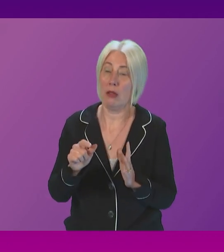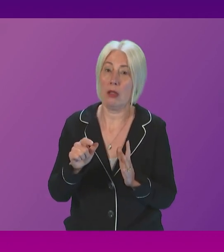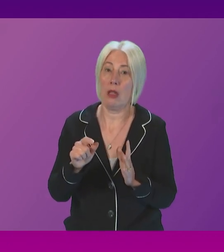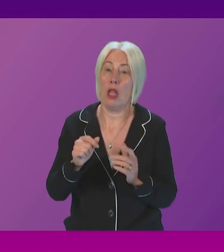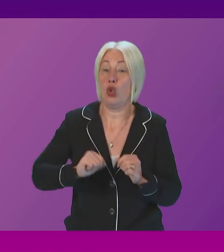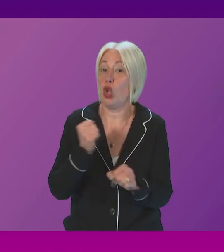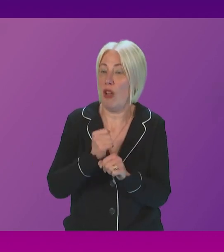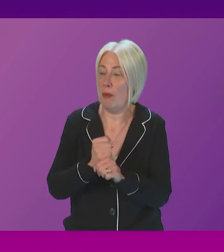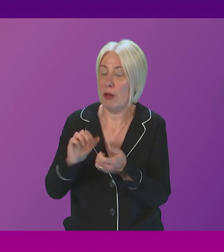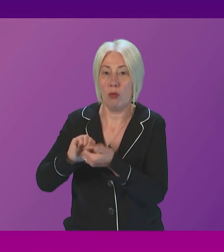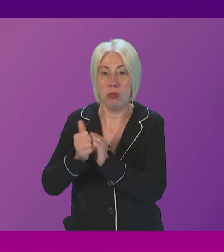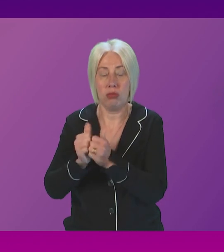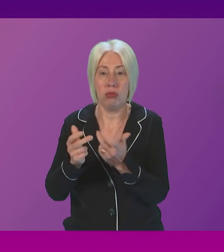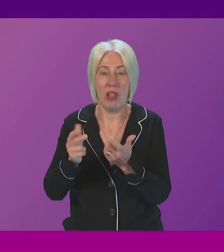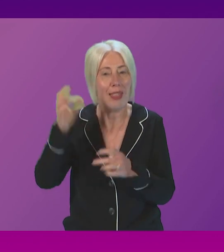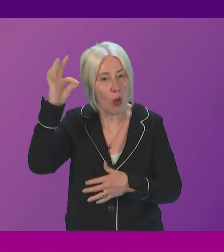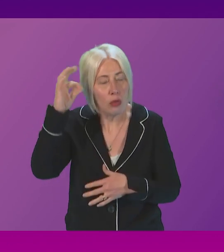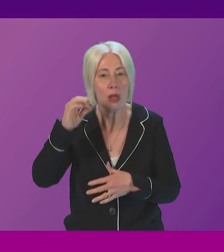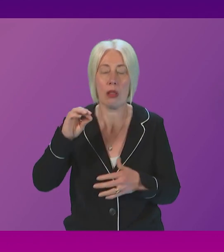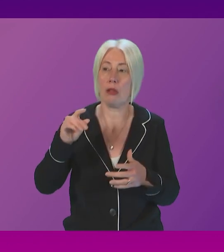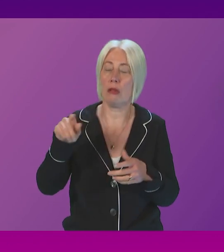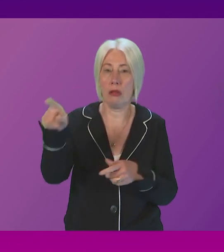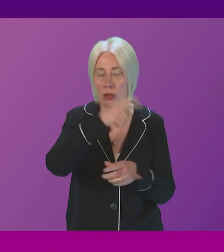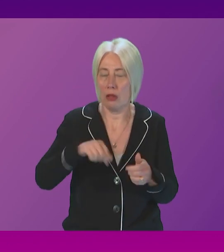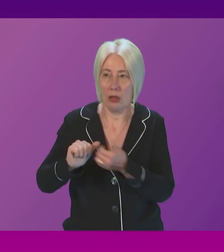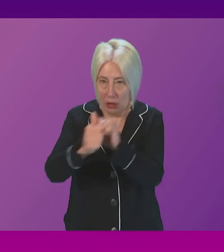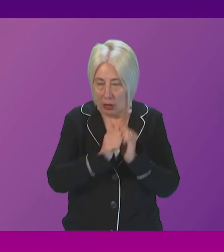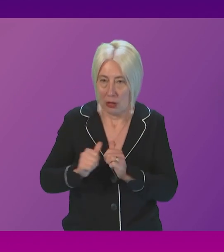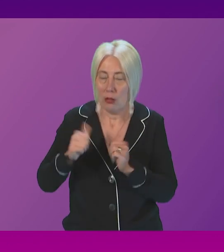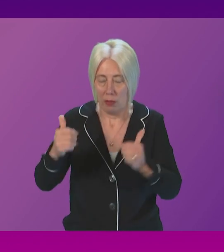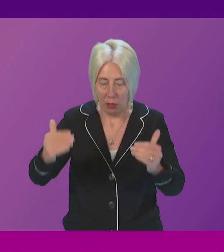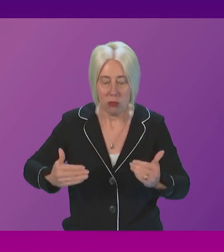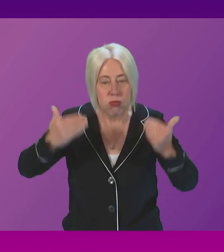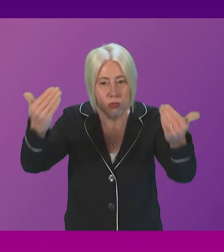the Scottish Government, in partnership with local authorities, has taken forward. He will